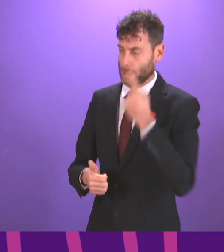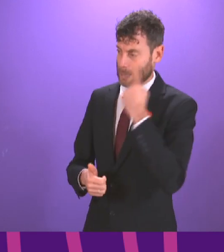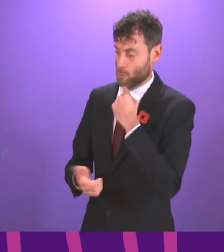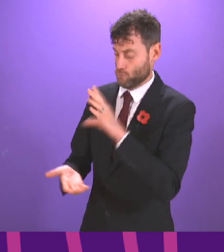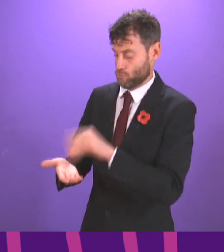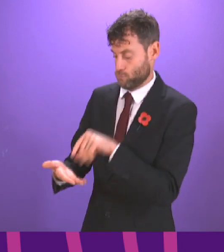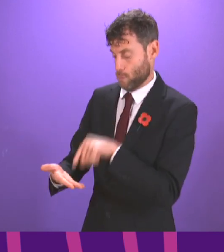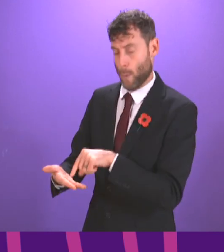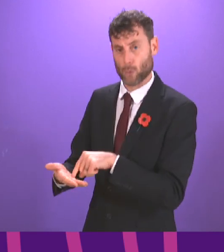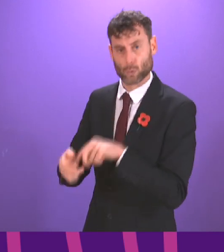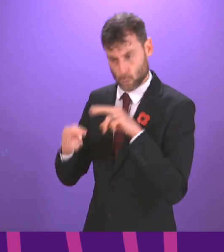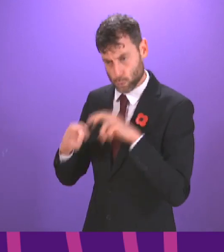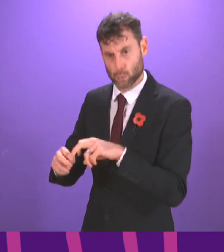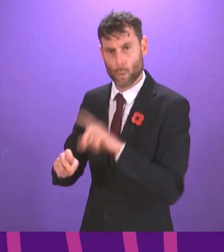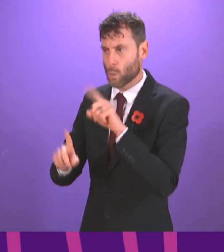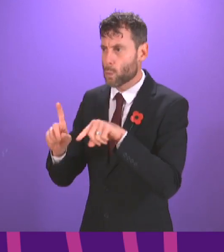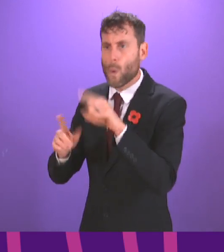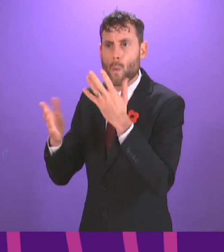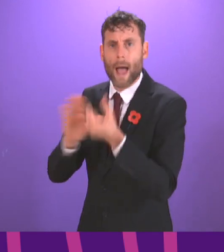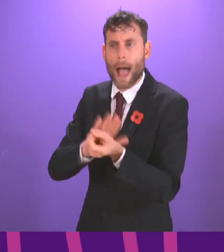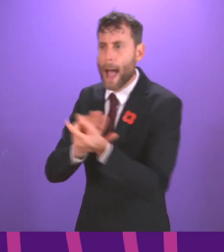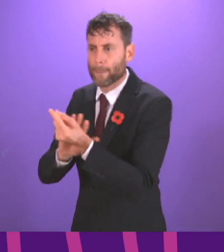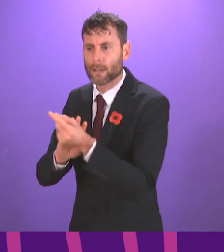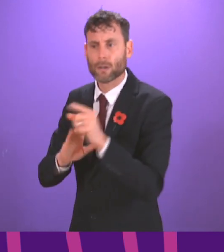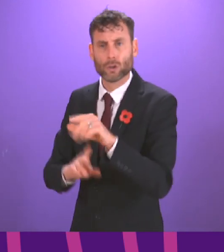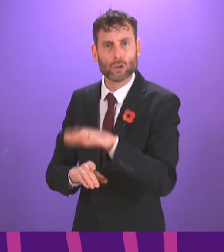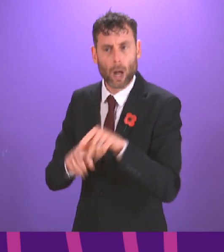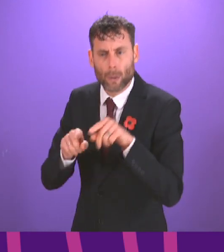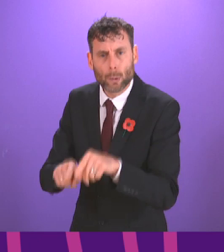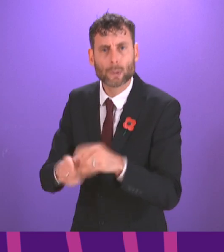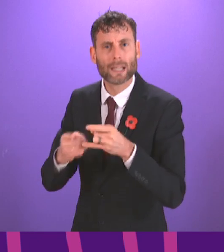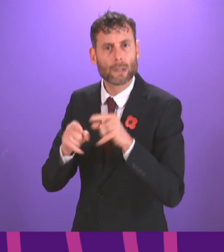of sexual exploitation and its links to other forms of abuse. The research demands close